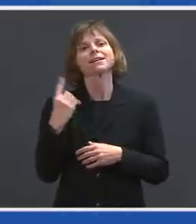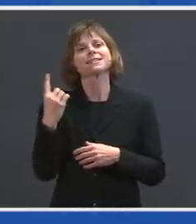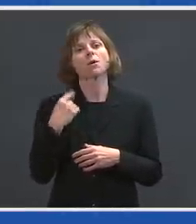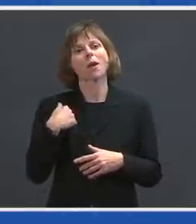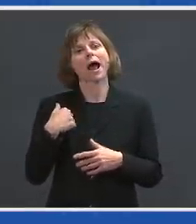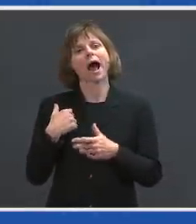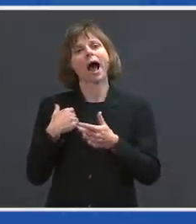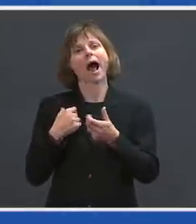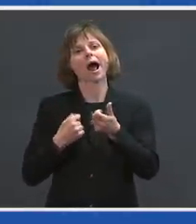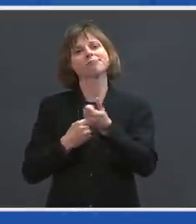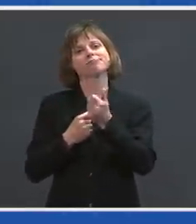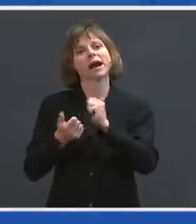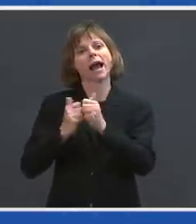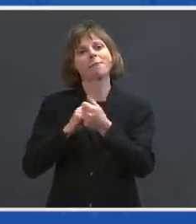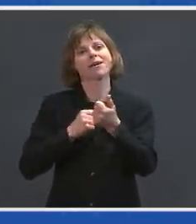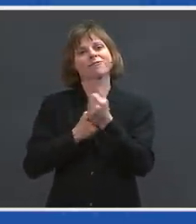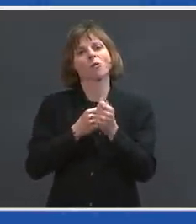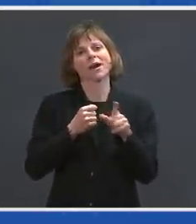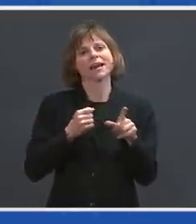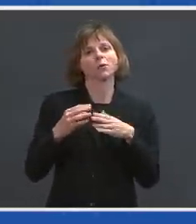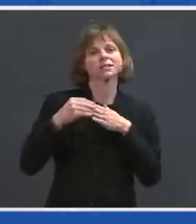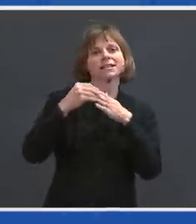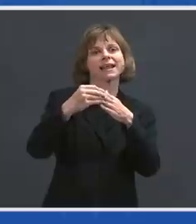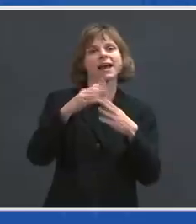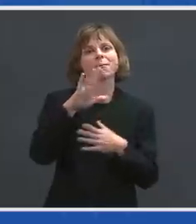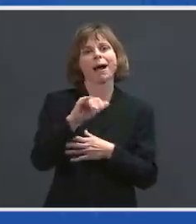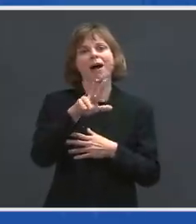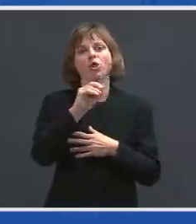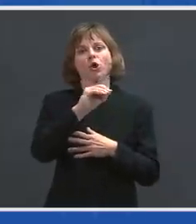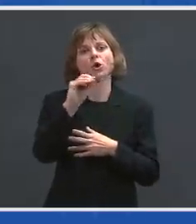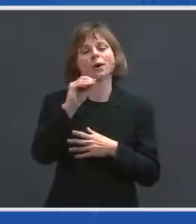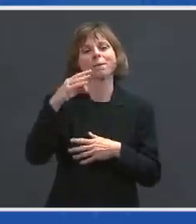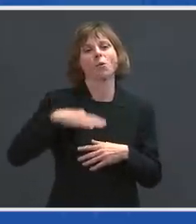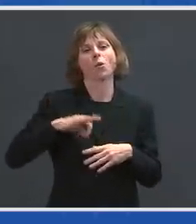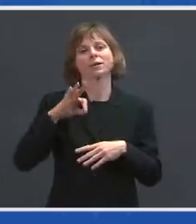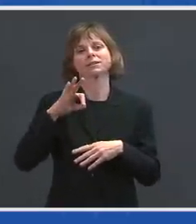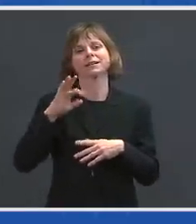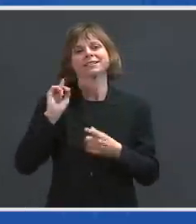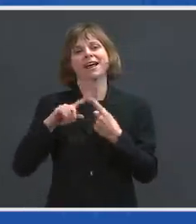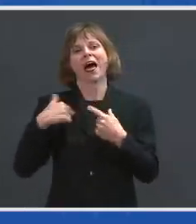he was leading by 30 points until I campaigned for him, but he still won anyway -- Hakeem Jeffries --